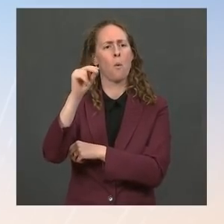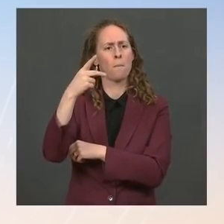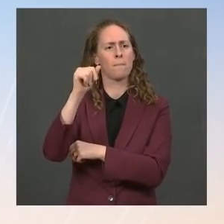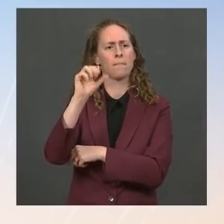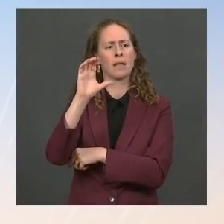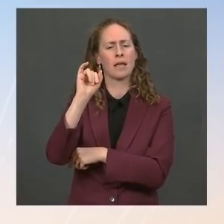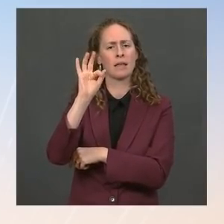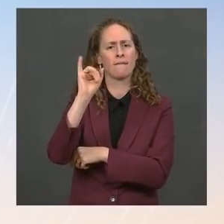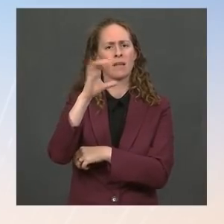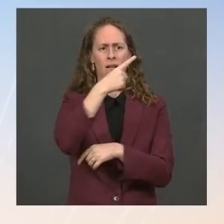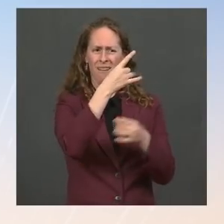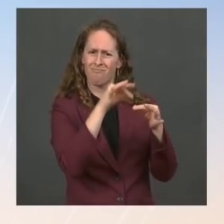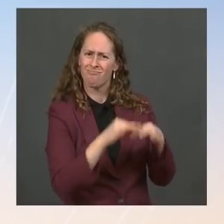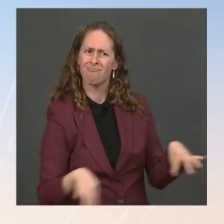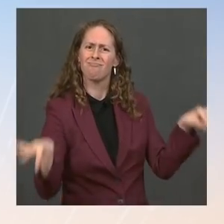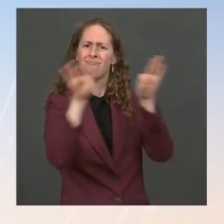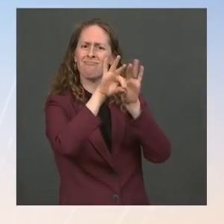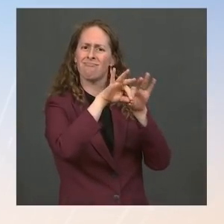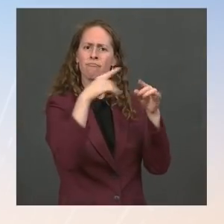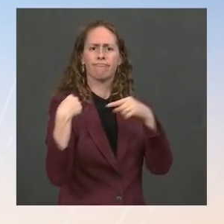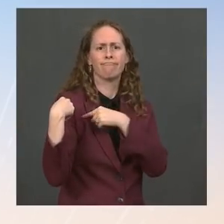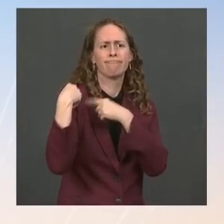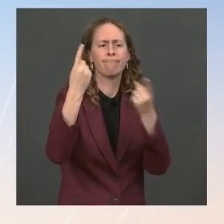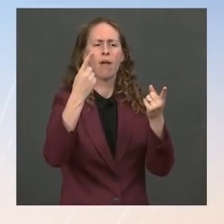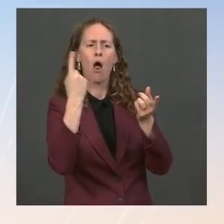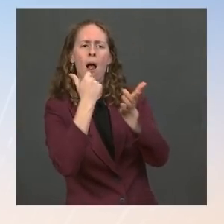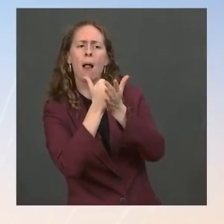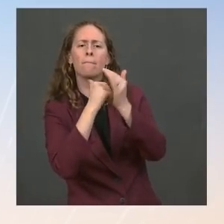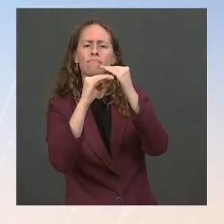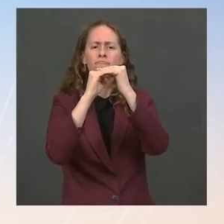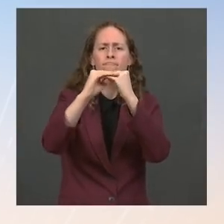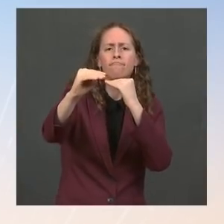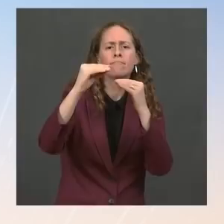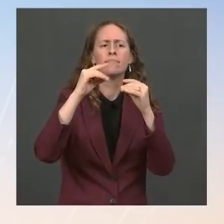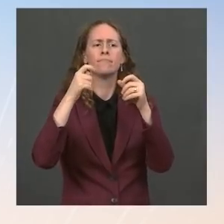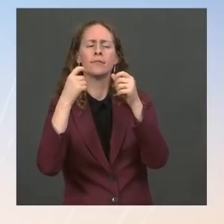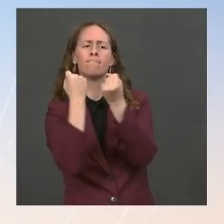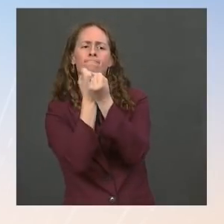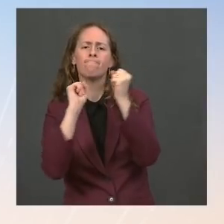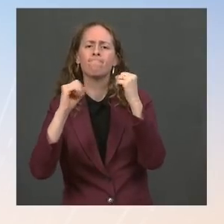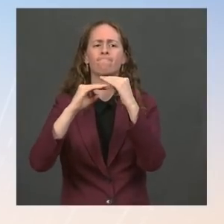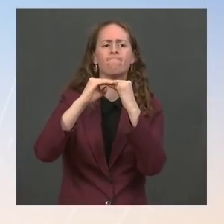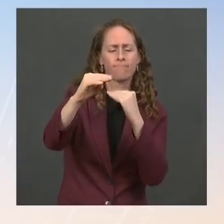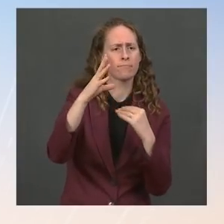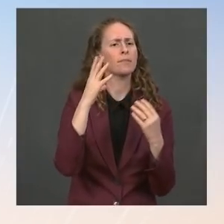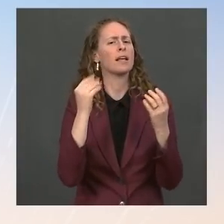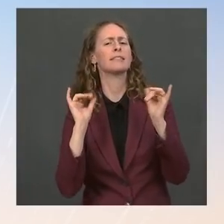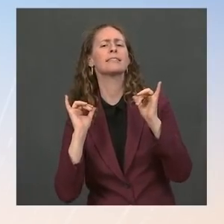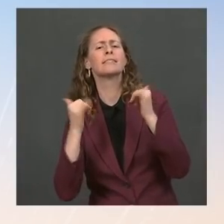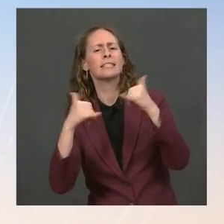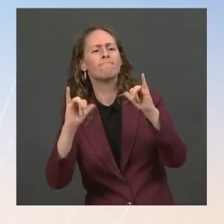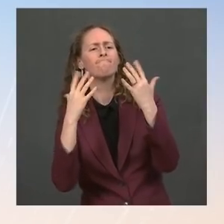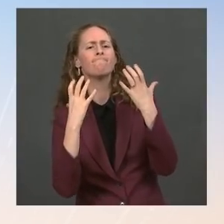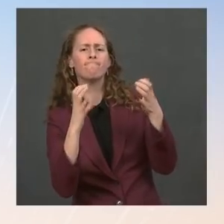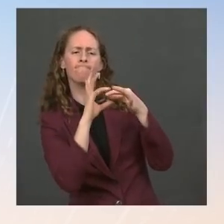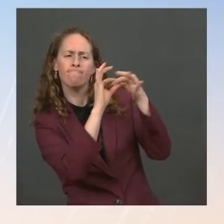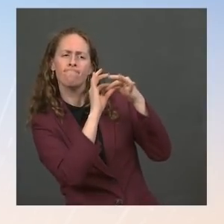But most importantly, we continue to look forward to our close alliance with France -- one of our strongest partnerships --